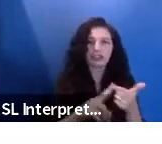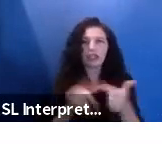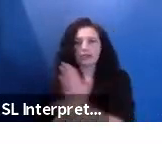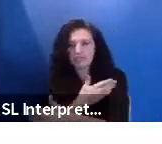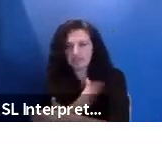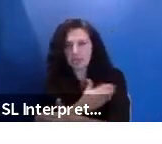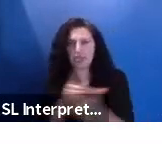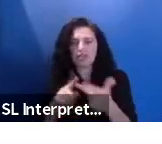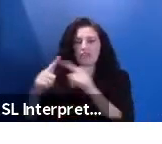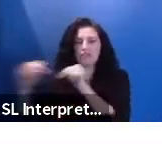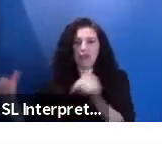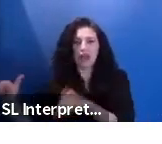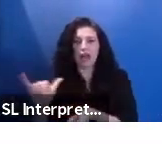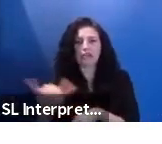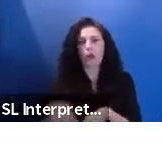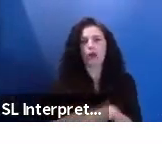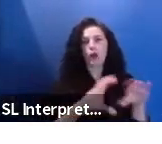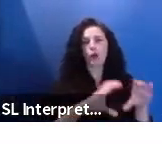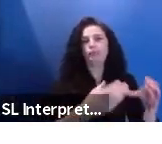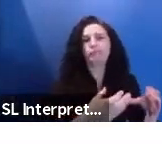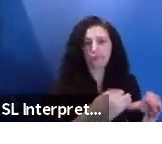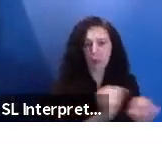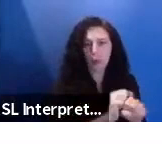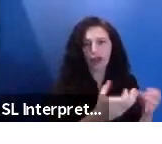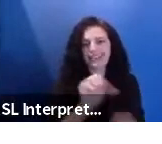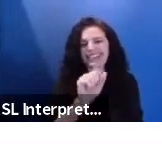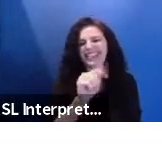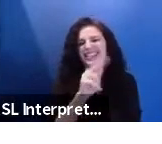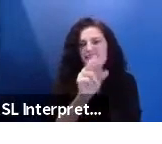and protocols for other work categories, including stunts, dancers, et cetera.